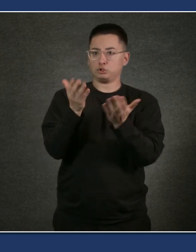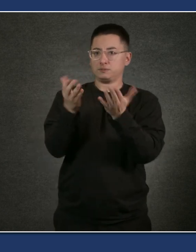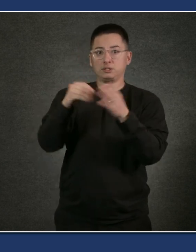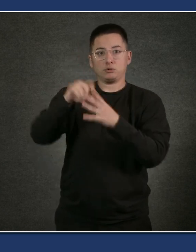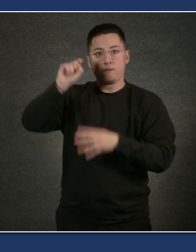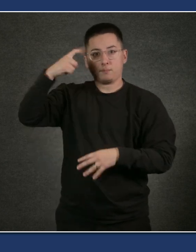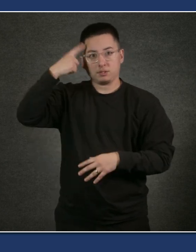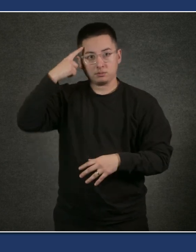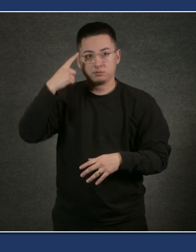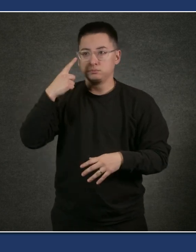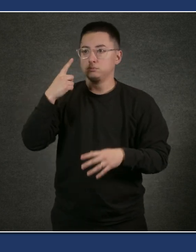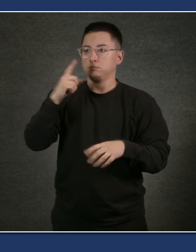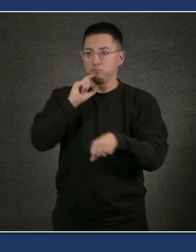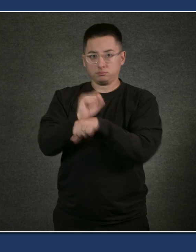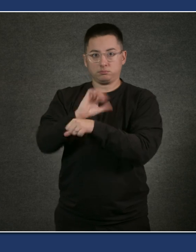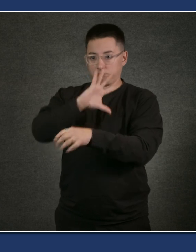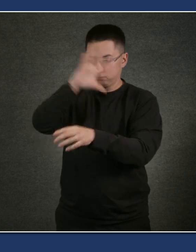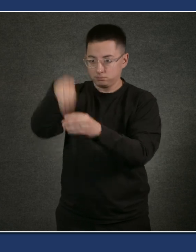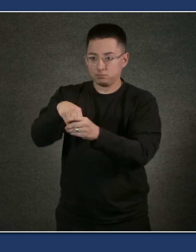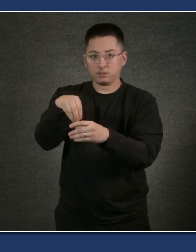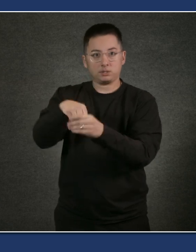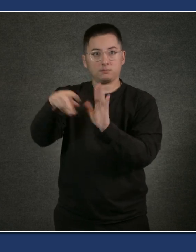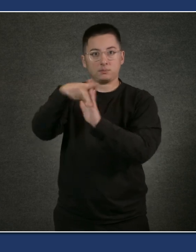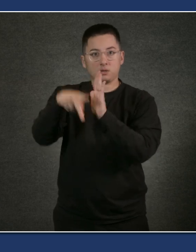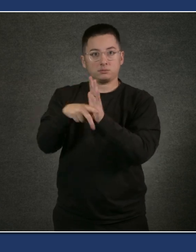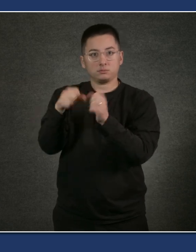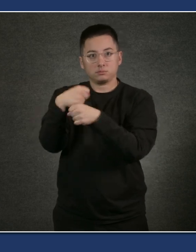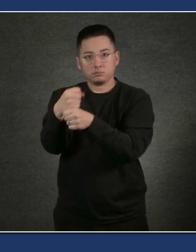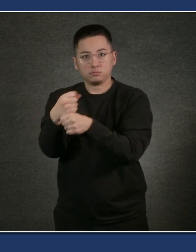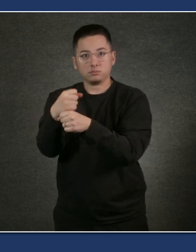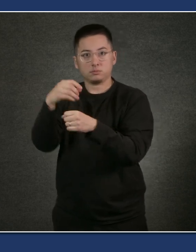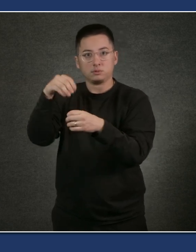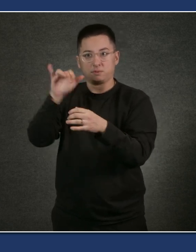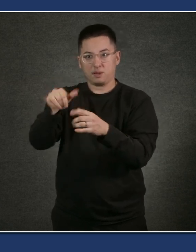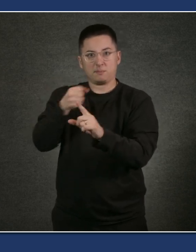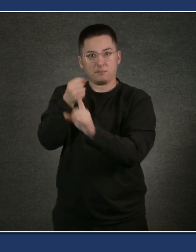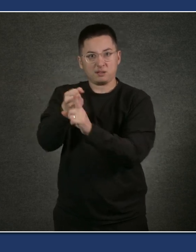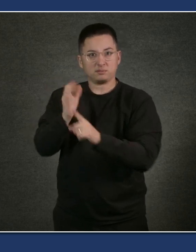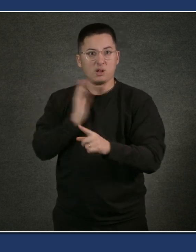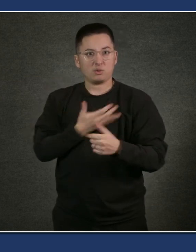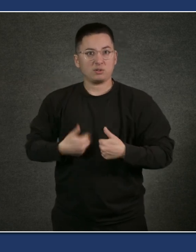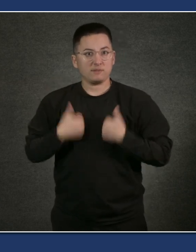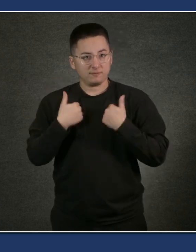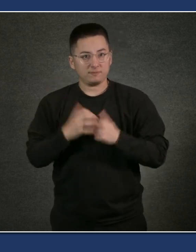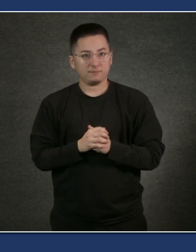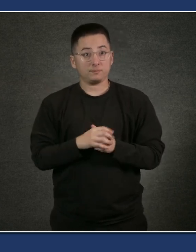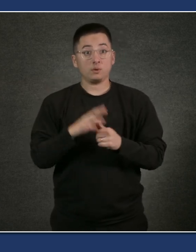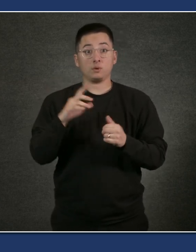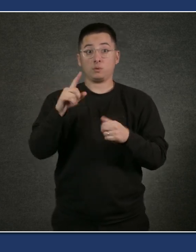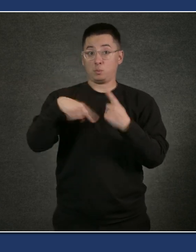affect all of our lives. When I first assumed this role, I knew that disability advocacy in government